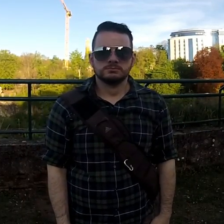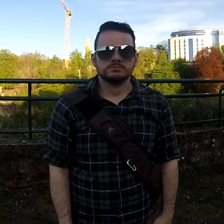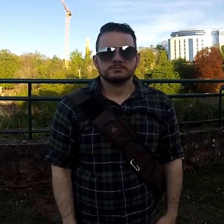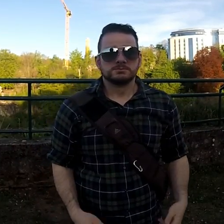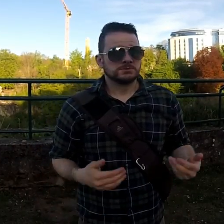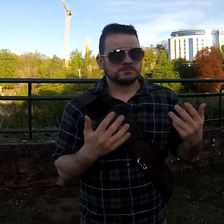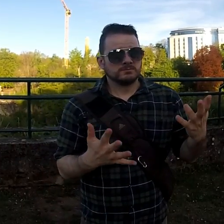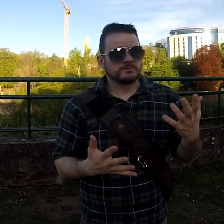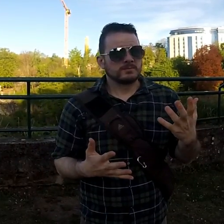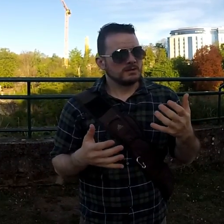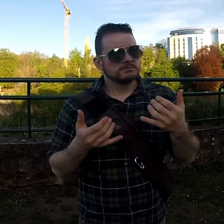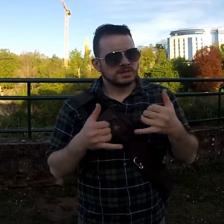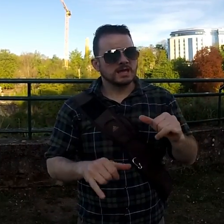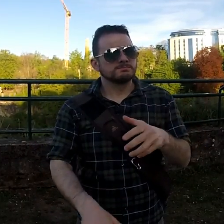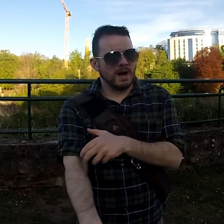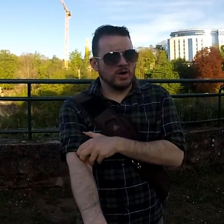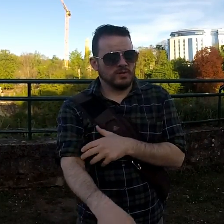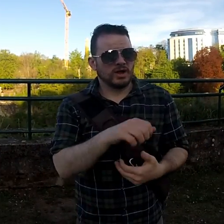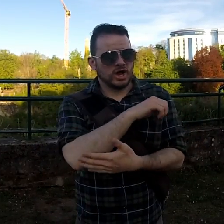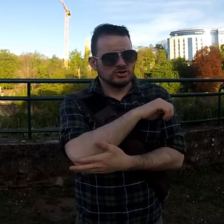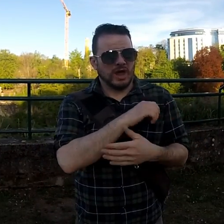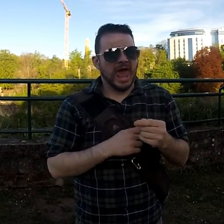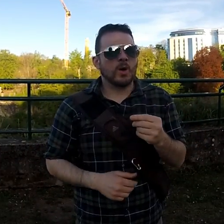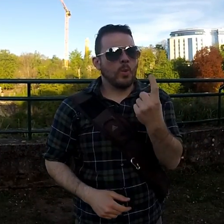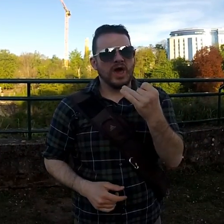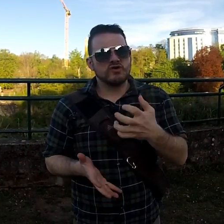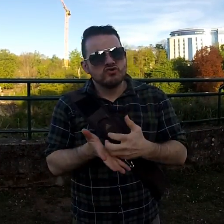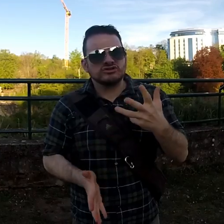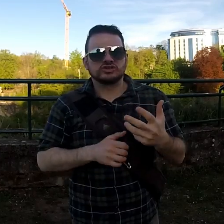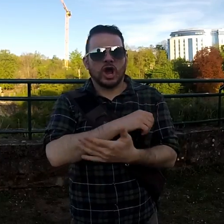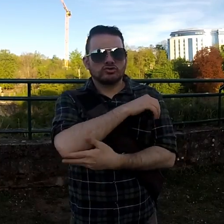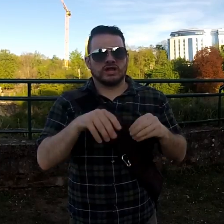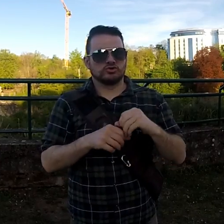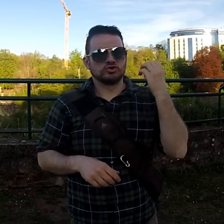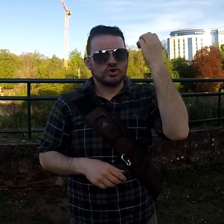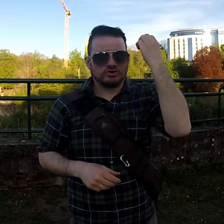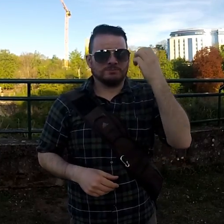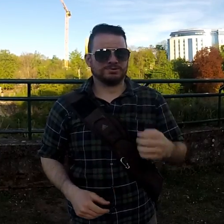Yet, it is a powerful country and it is the richest country in Europe.